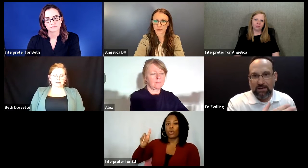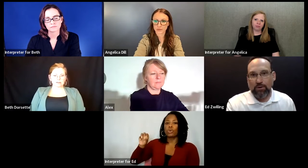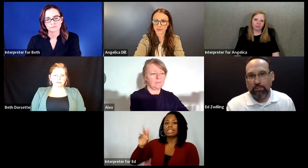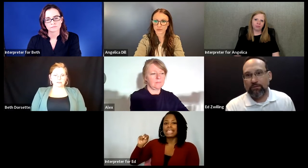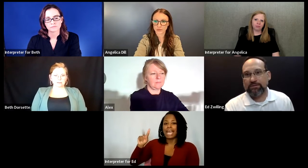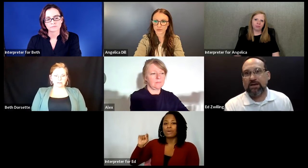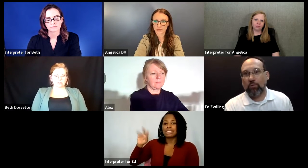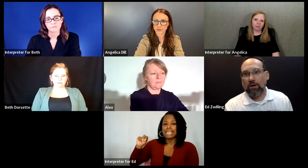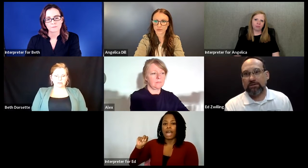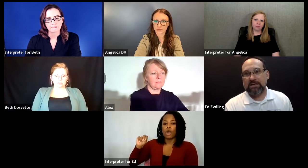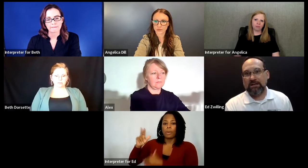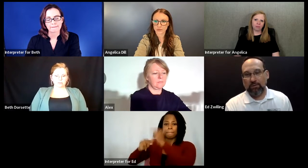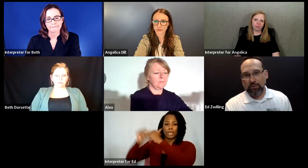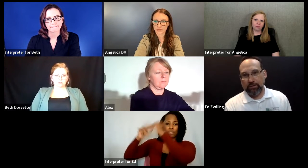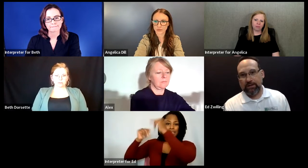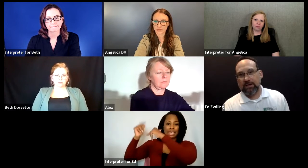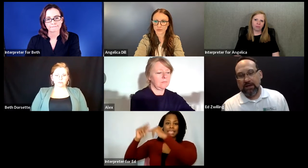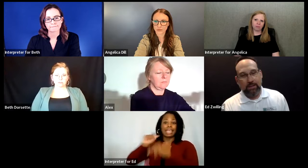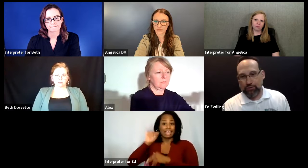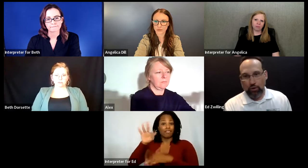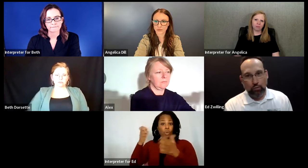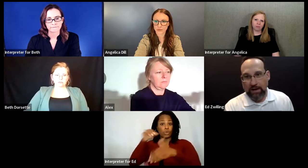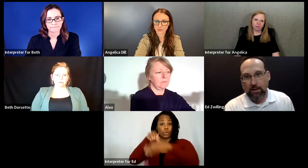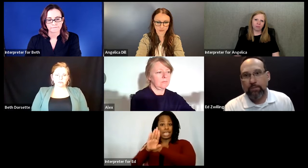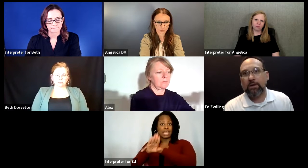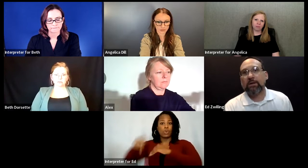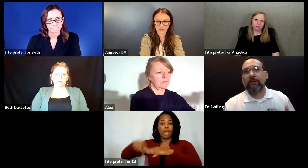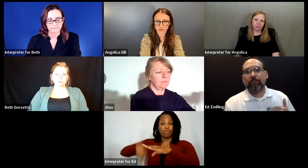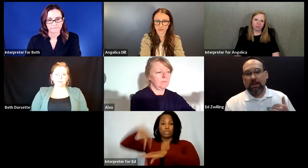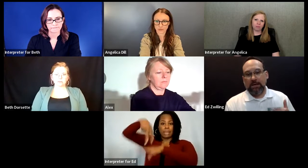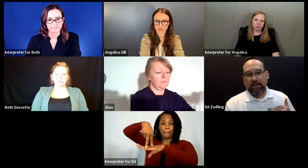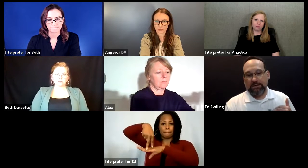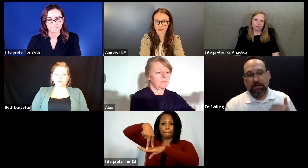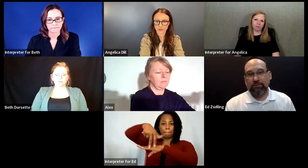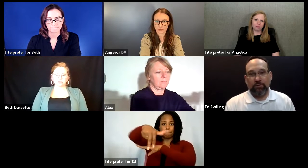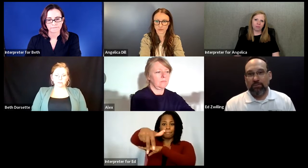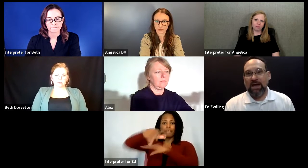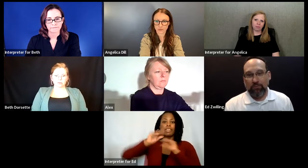step off the sidewalk to get into the building and there's no ramp it doesn't really matter